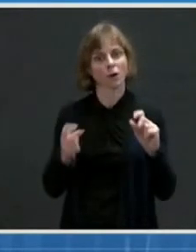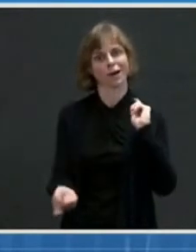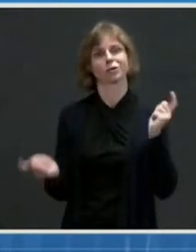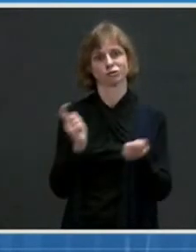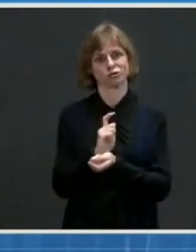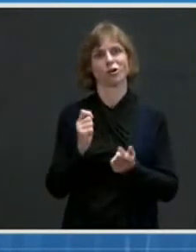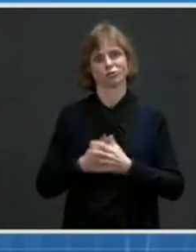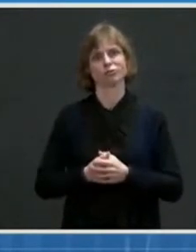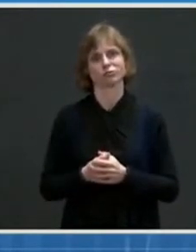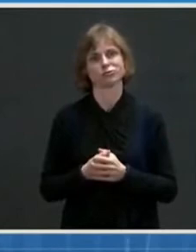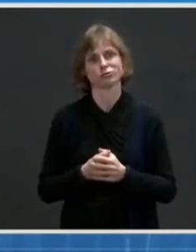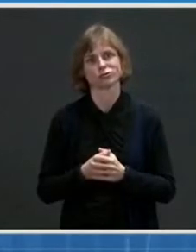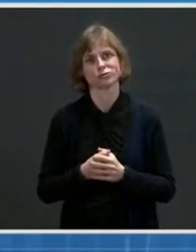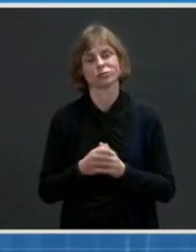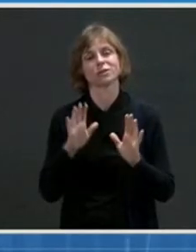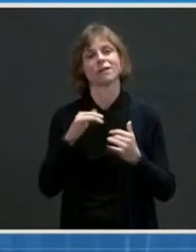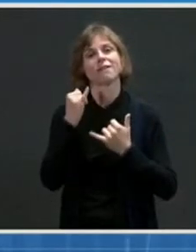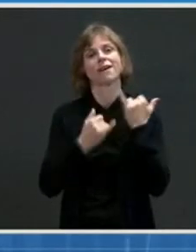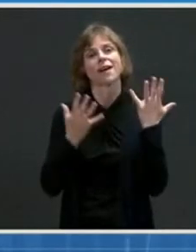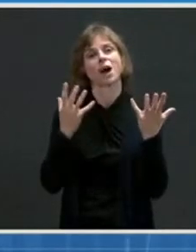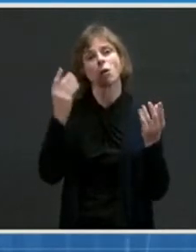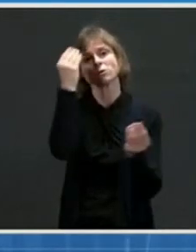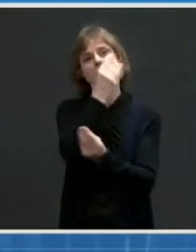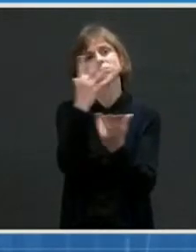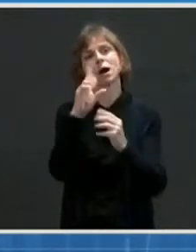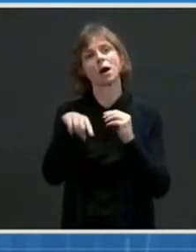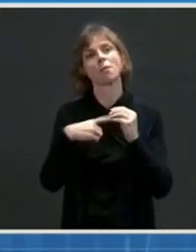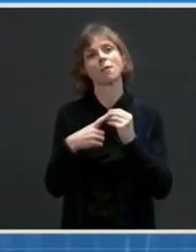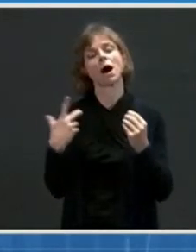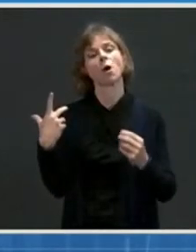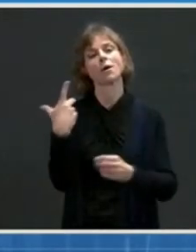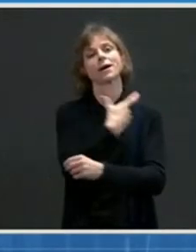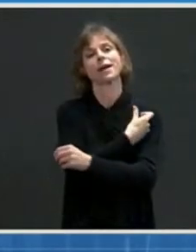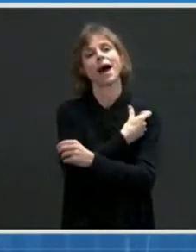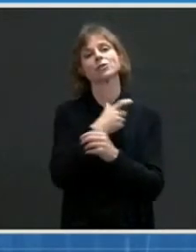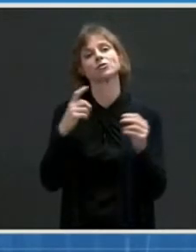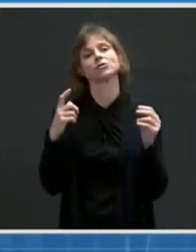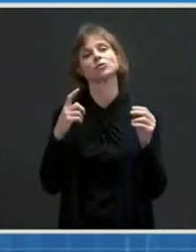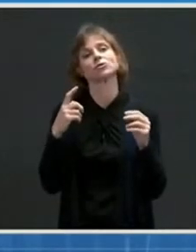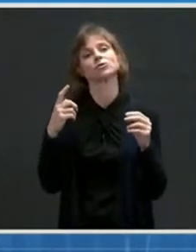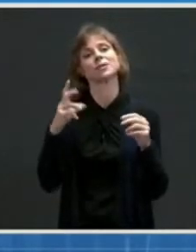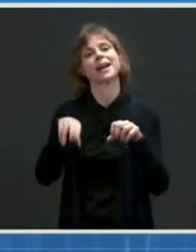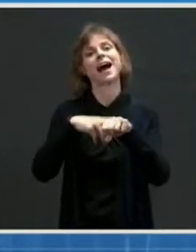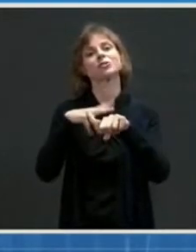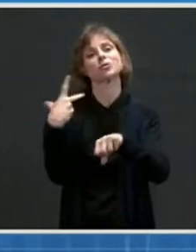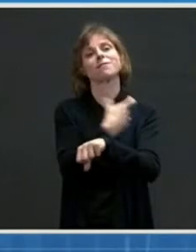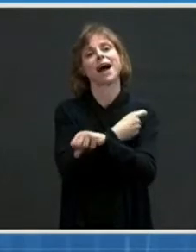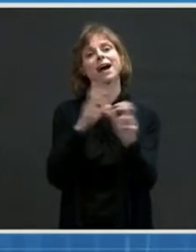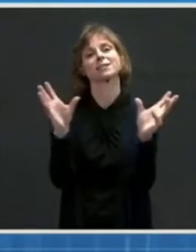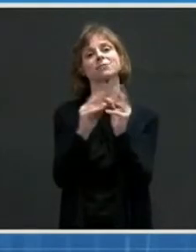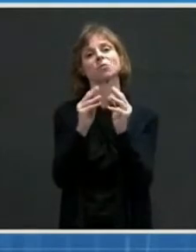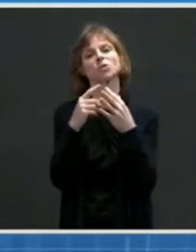CHILDREN'S EDUCATION. BUT WORKING TOGETHER, WE CAN TURN THE TIDE. FINALLY, I WANT TO SHARE NEWS